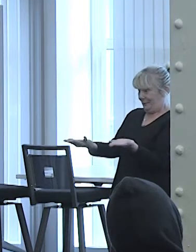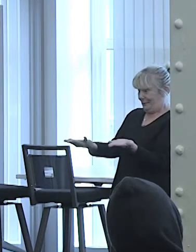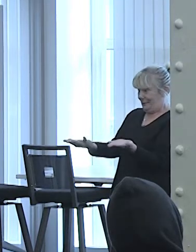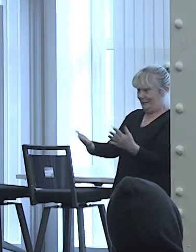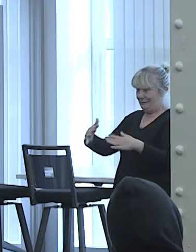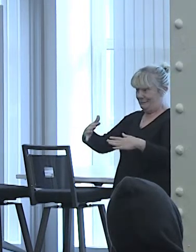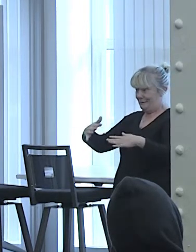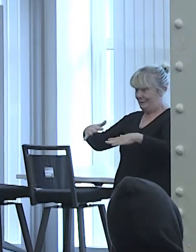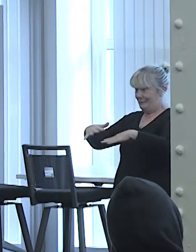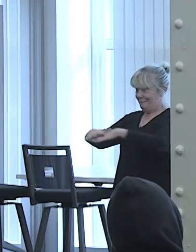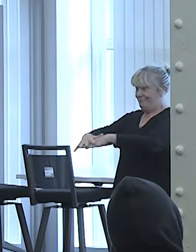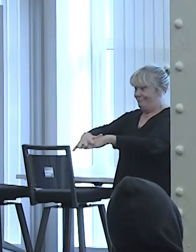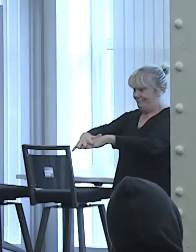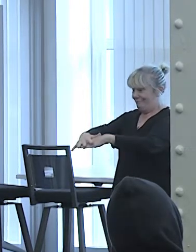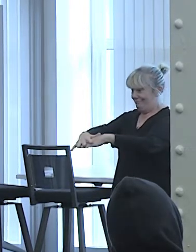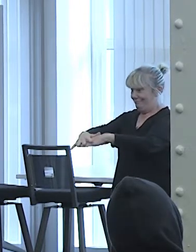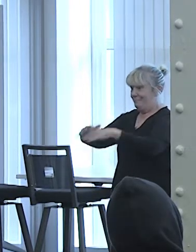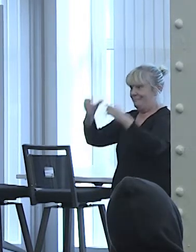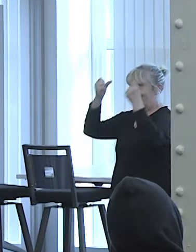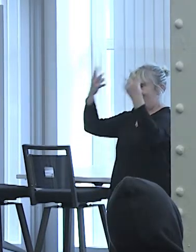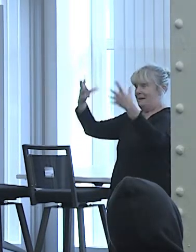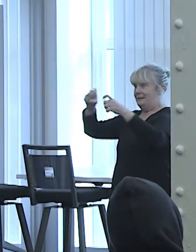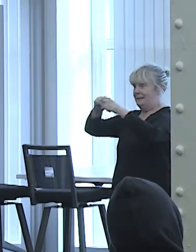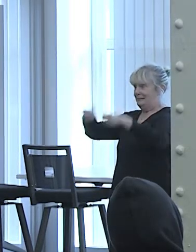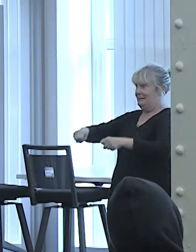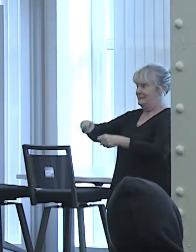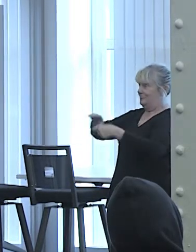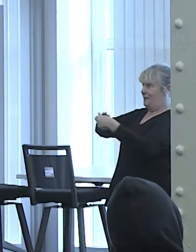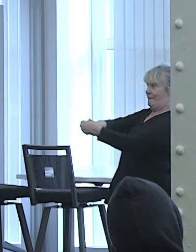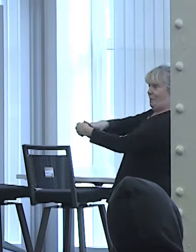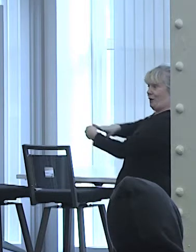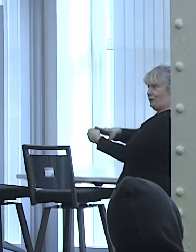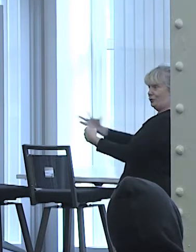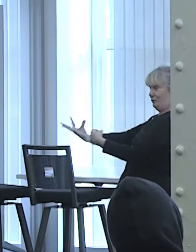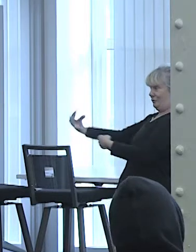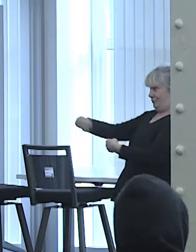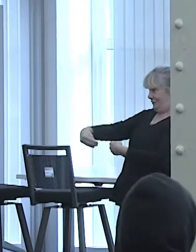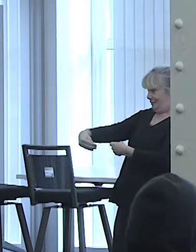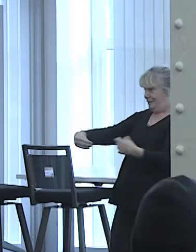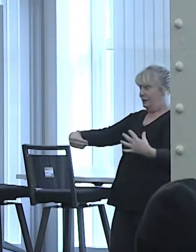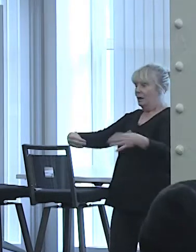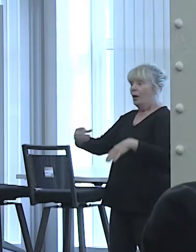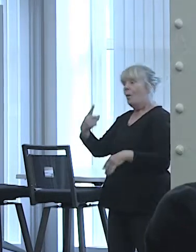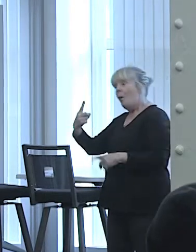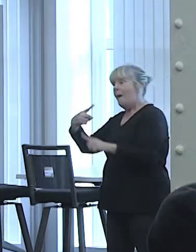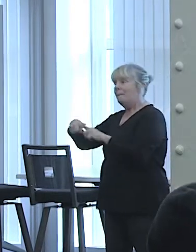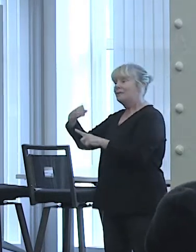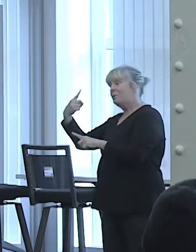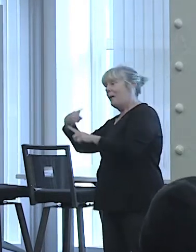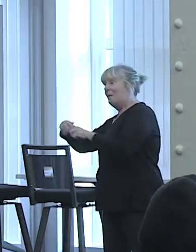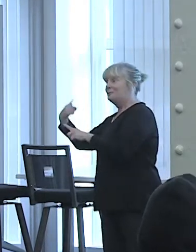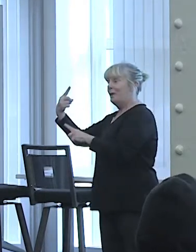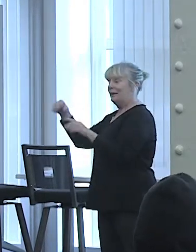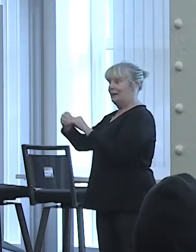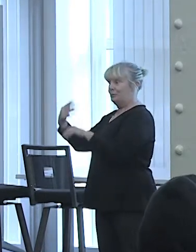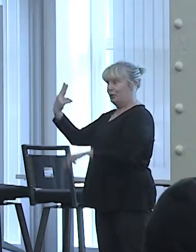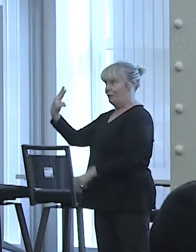at the brunt of multiple systems of oppression. And it's not just adding one plus one plus one, it's combining.